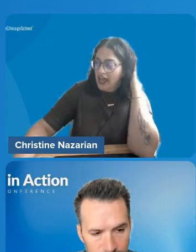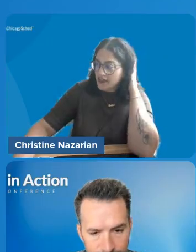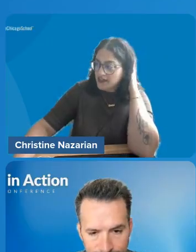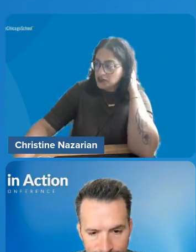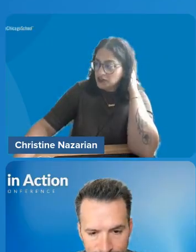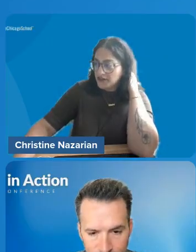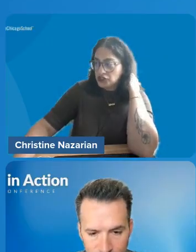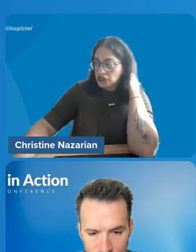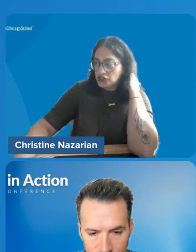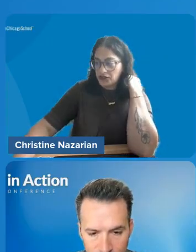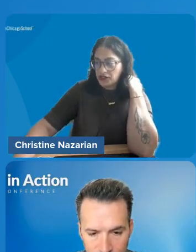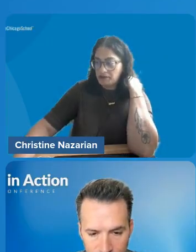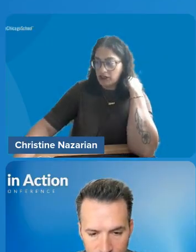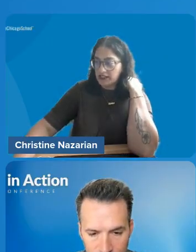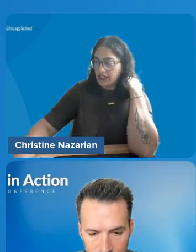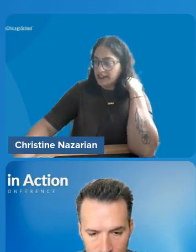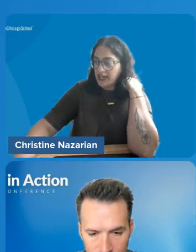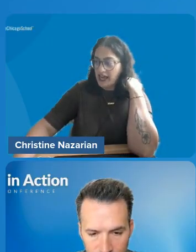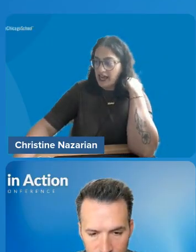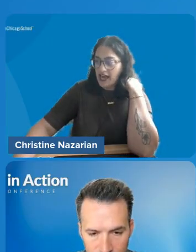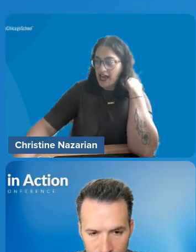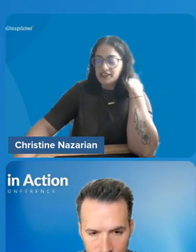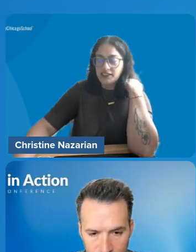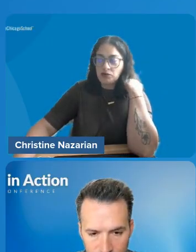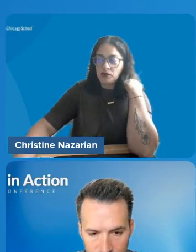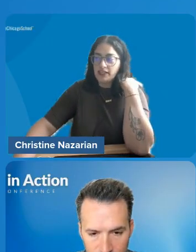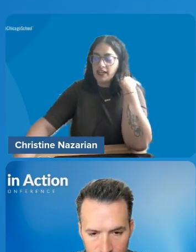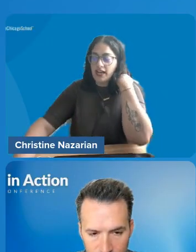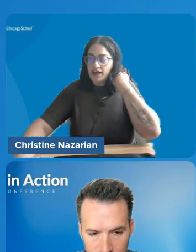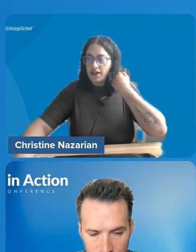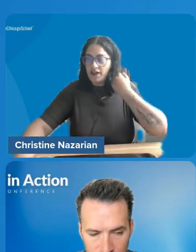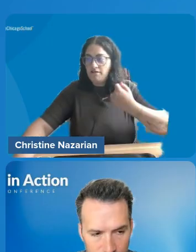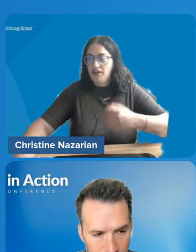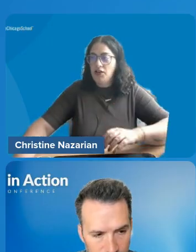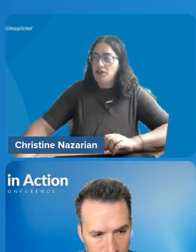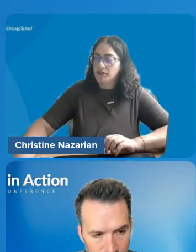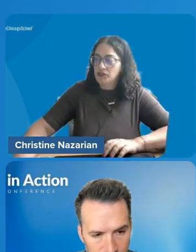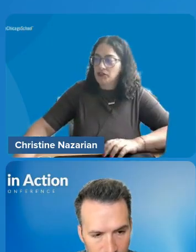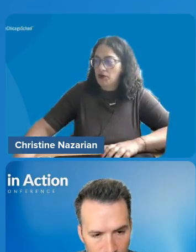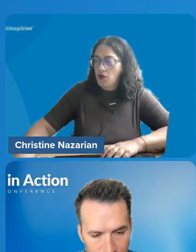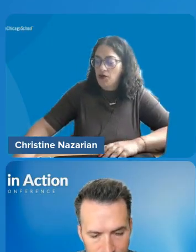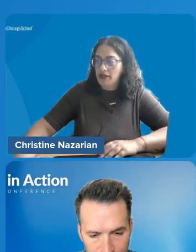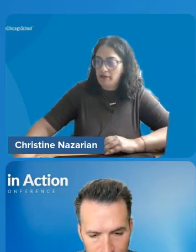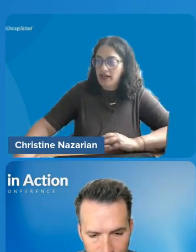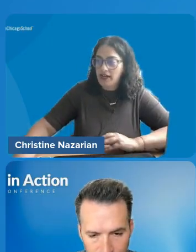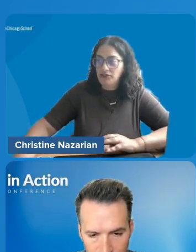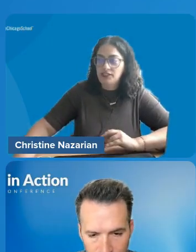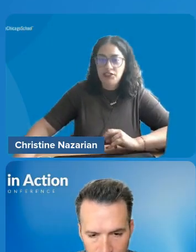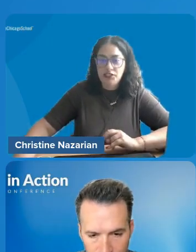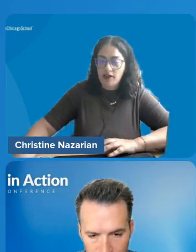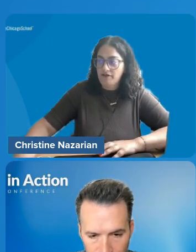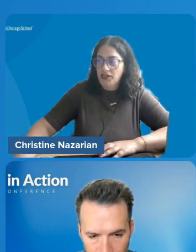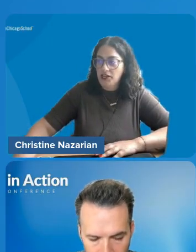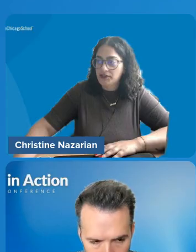This is what the transcript looked like. Since this wasn't a video, there's no recording, but if you did do a video session,